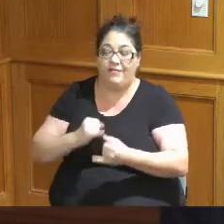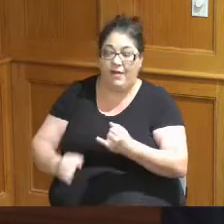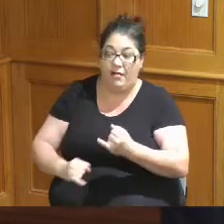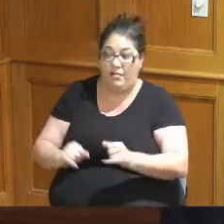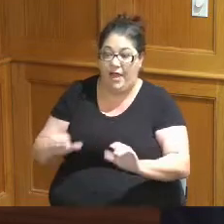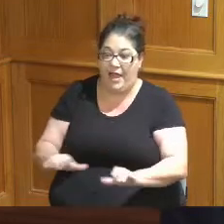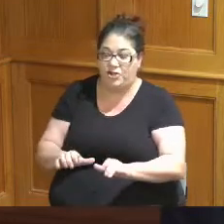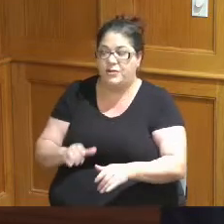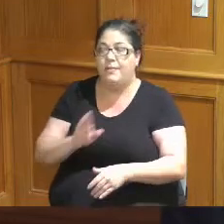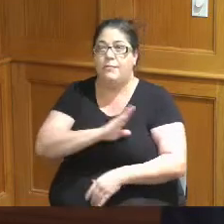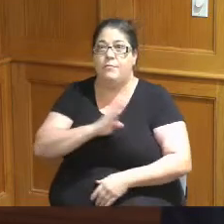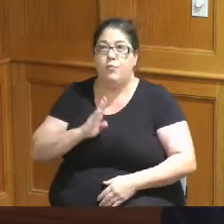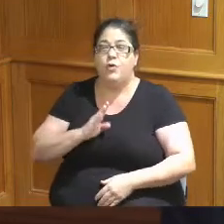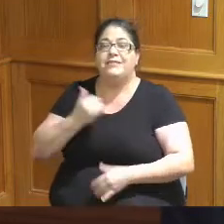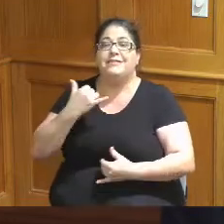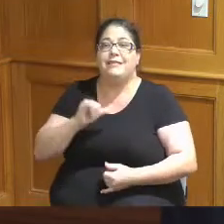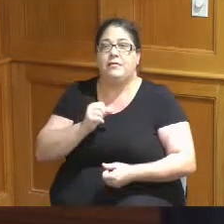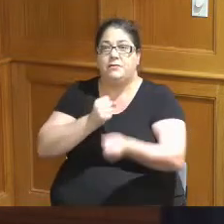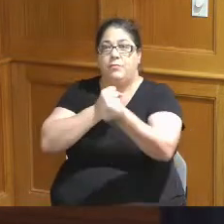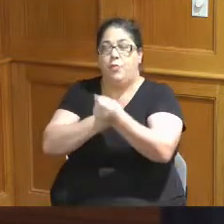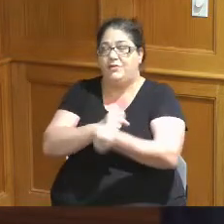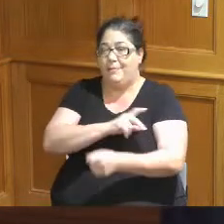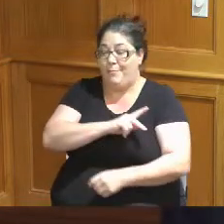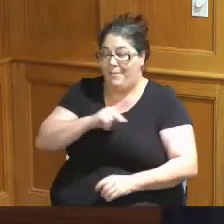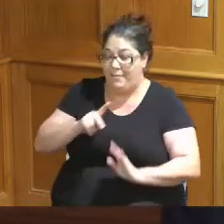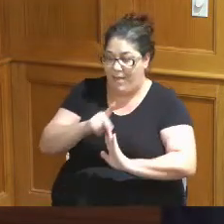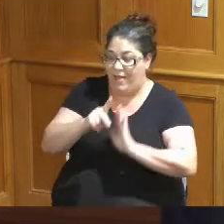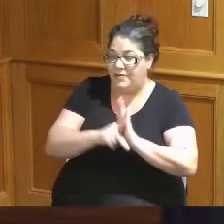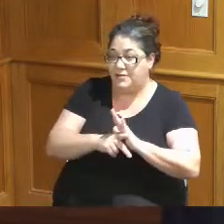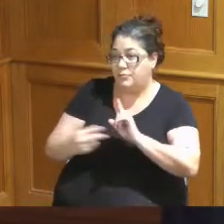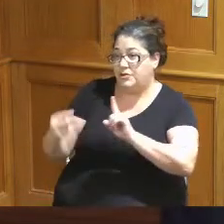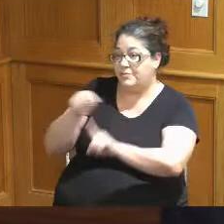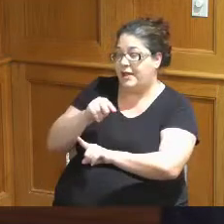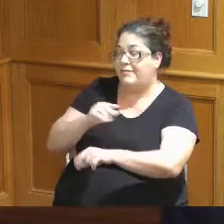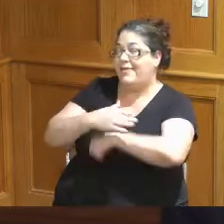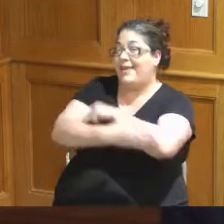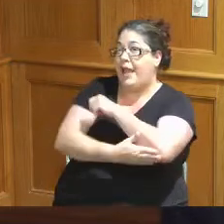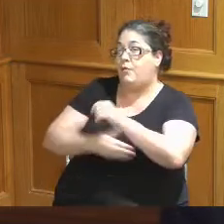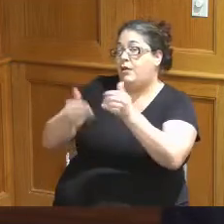Board still supports from a policy perspective the county advancing the action of looking at